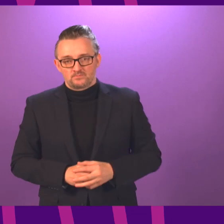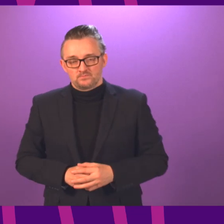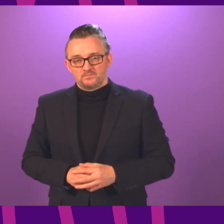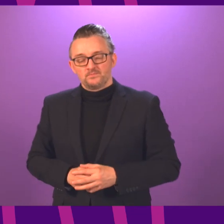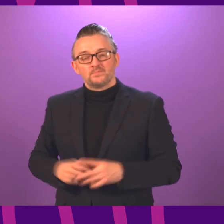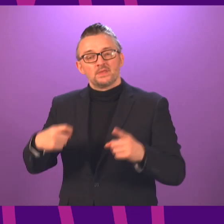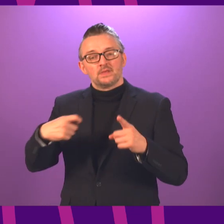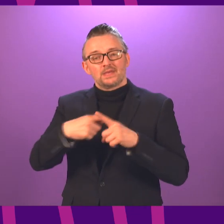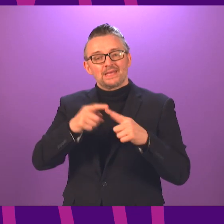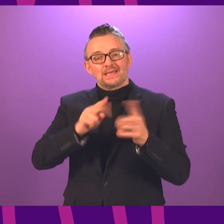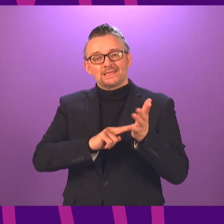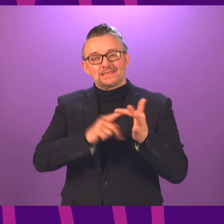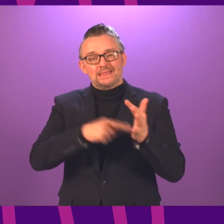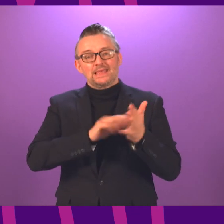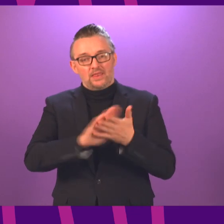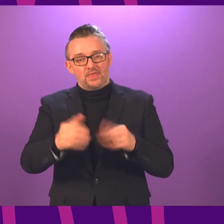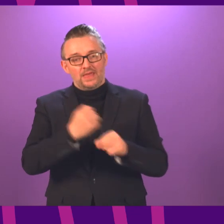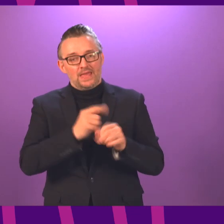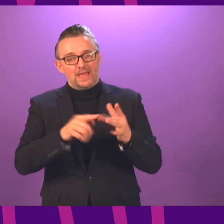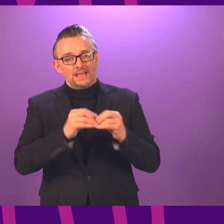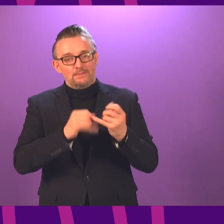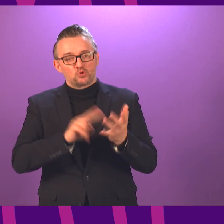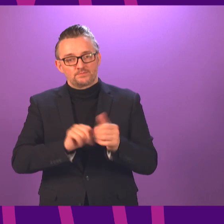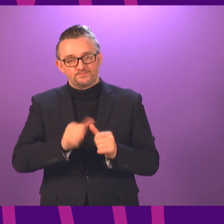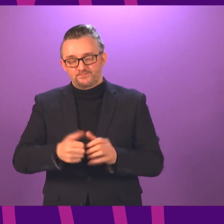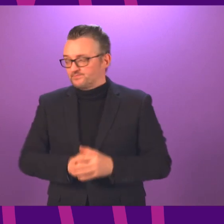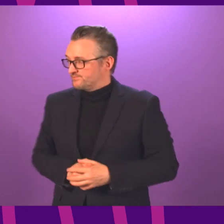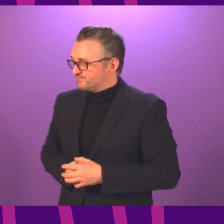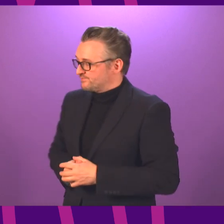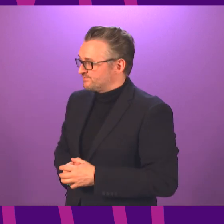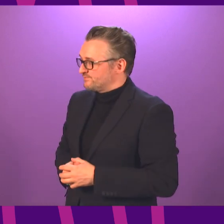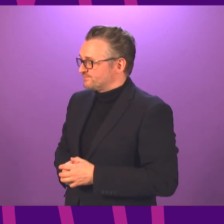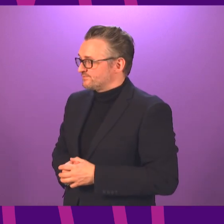Kenneth Gibson (Cunninghame North) (SNP): Across Scotland, the vaccination programme